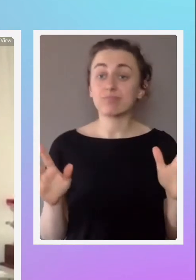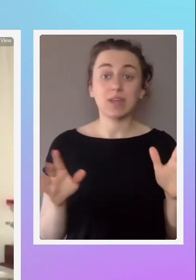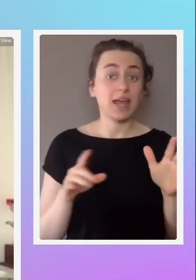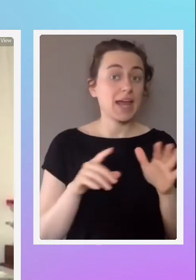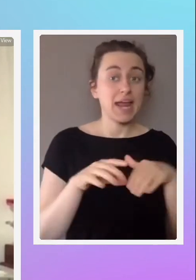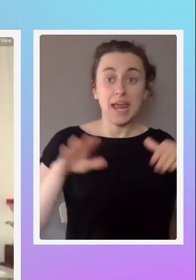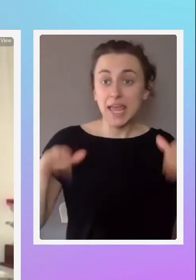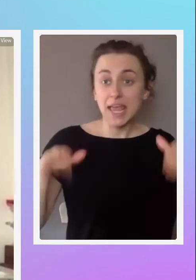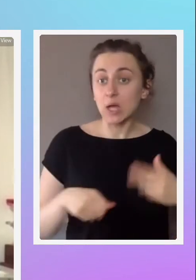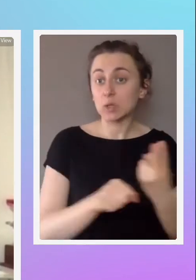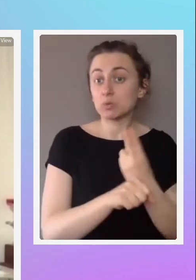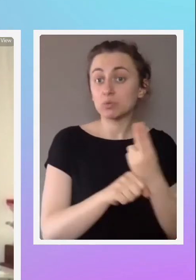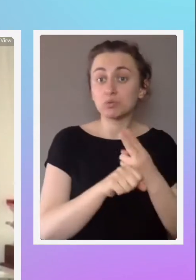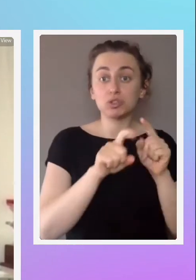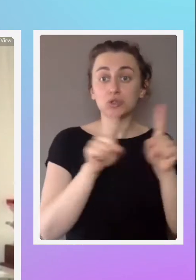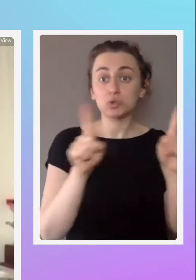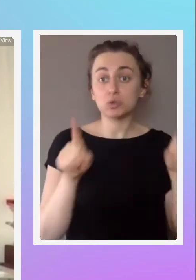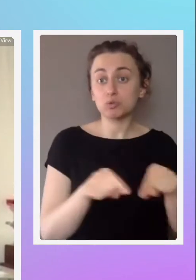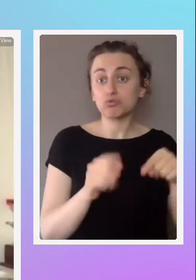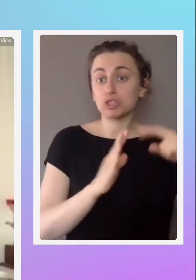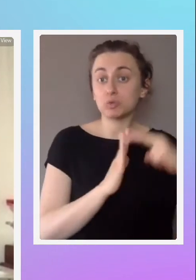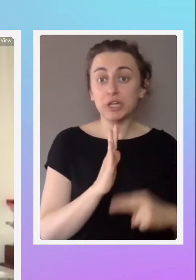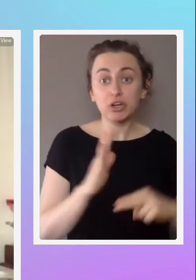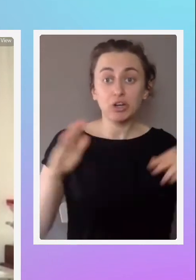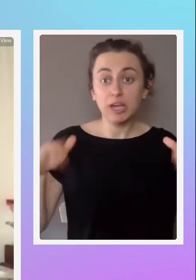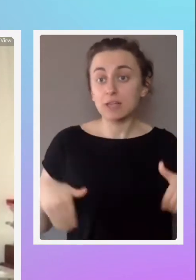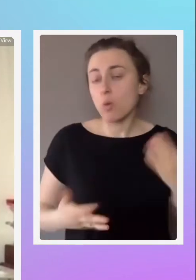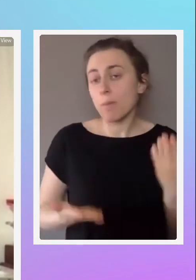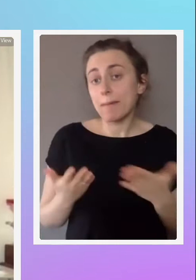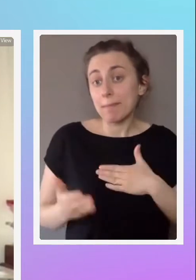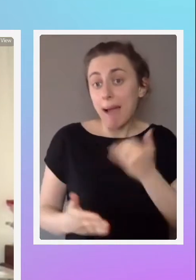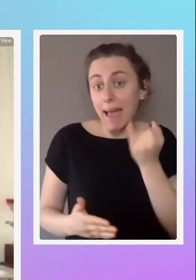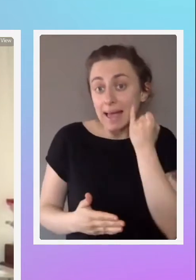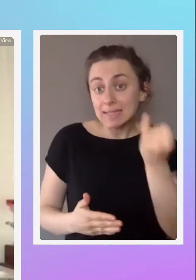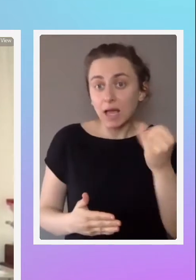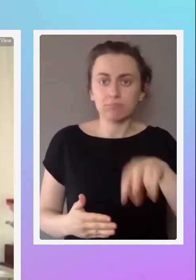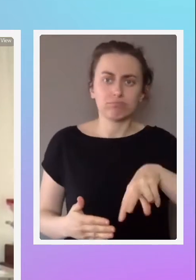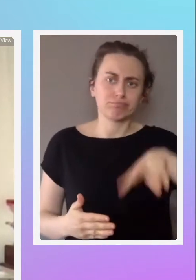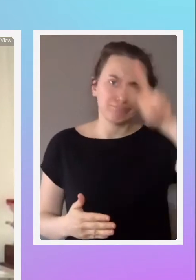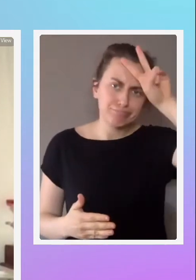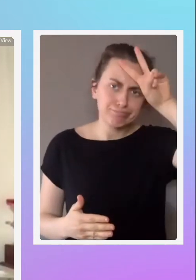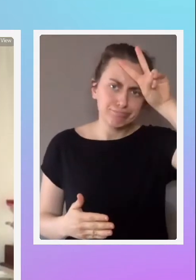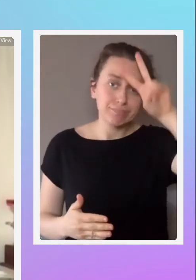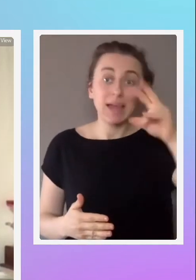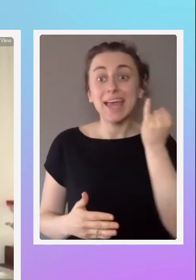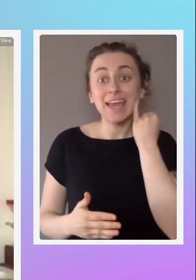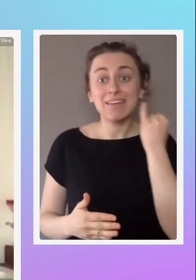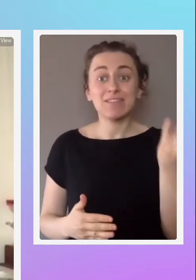and I won't be either embarrassed or angry if somebody in the Q&A part it says